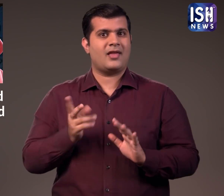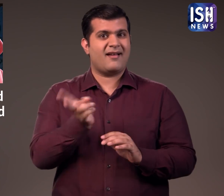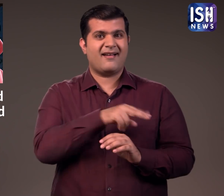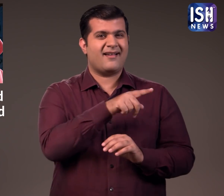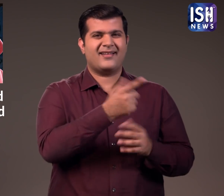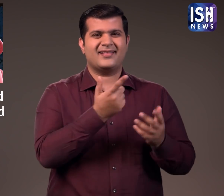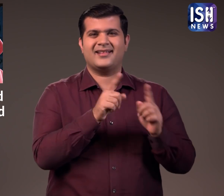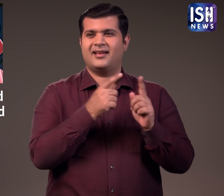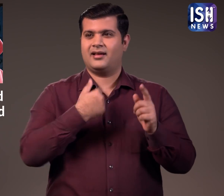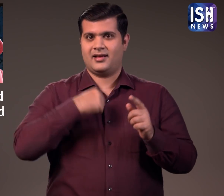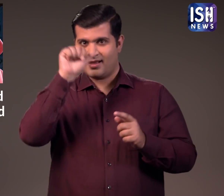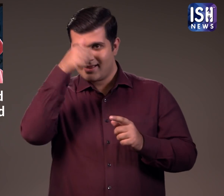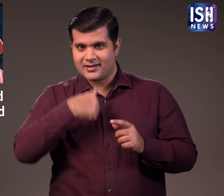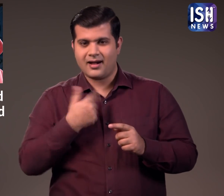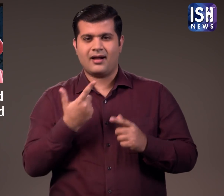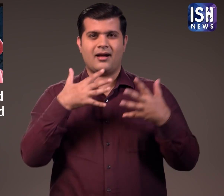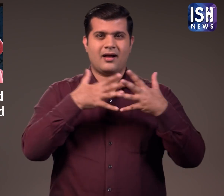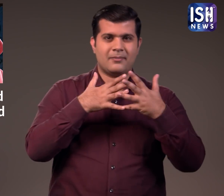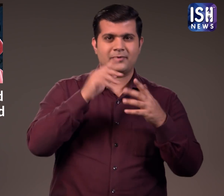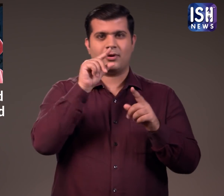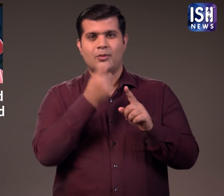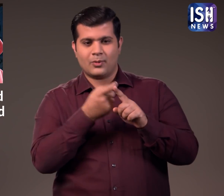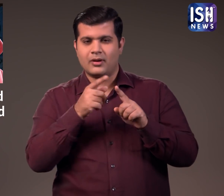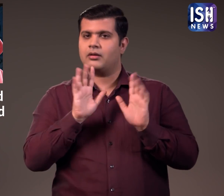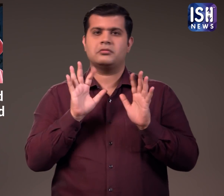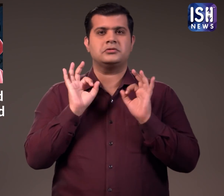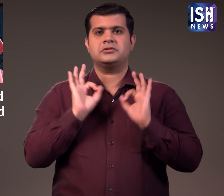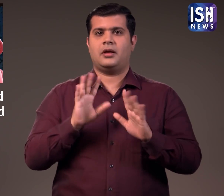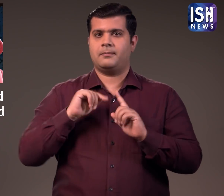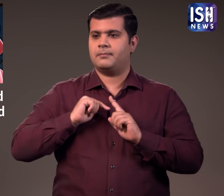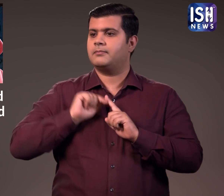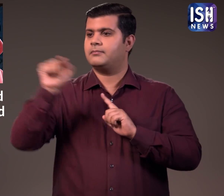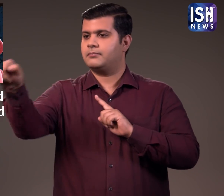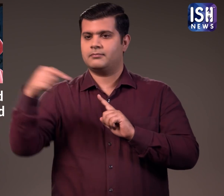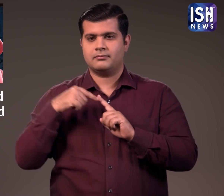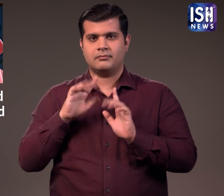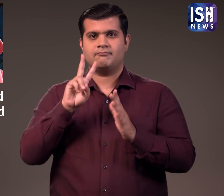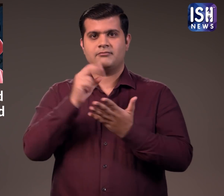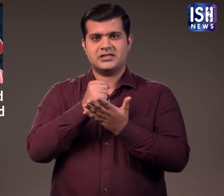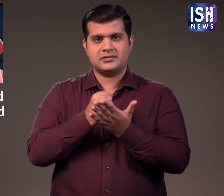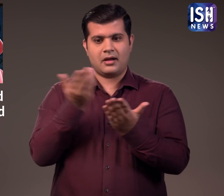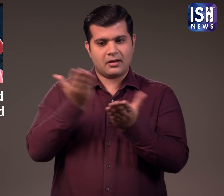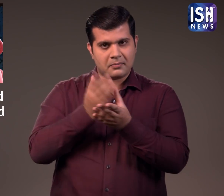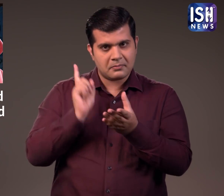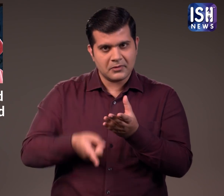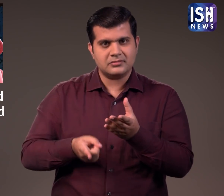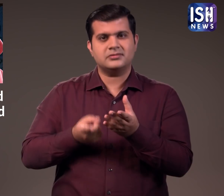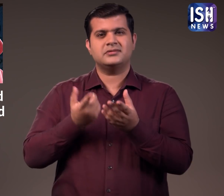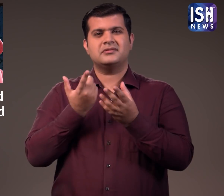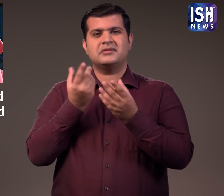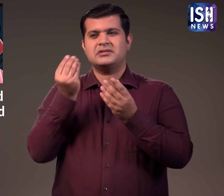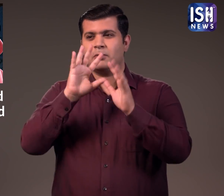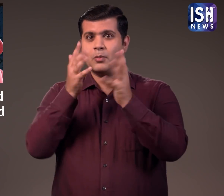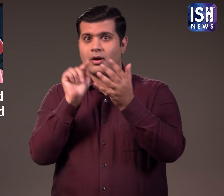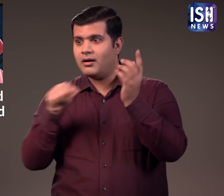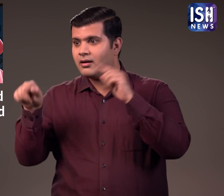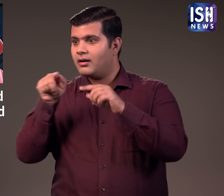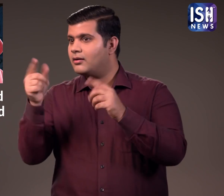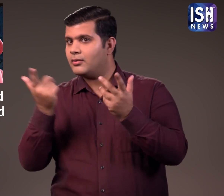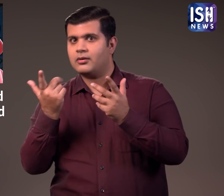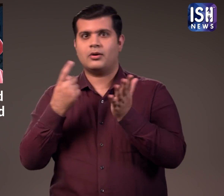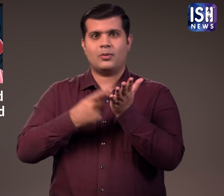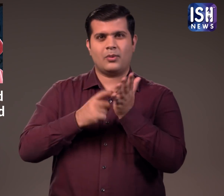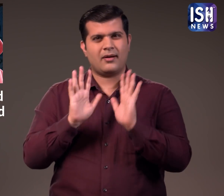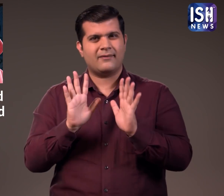With Indian, American, British passport, you have to apply for visas and complete formalities for certain countries.